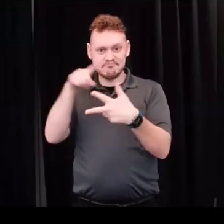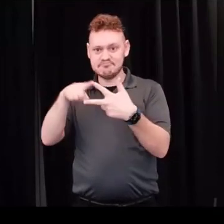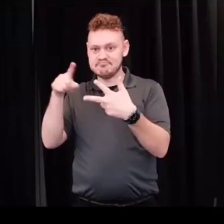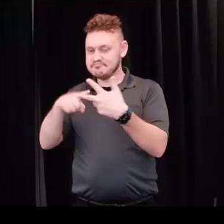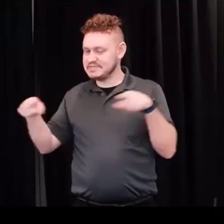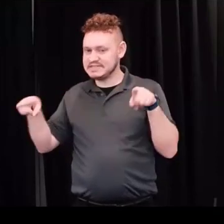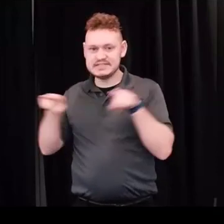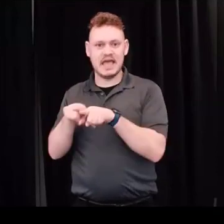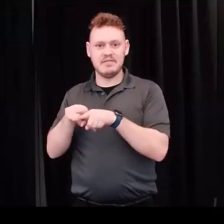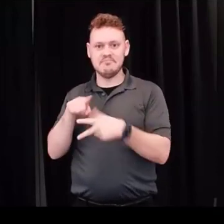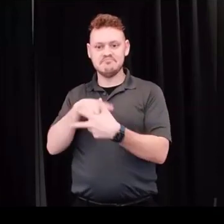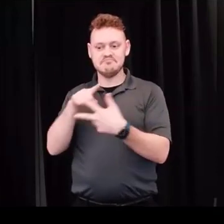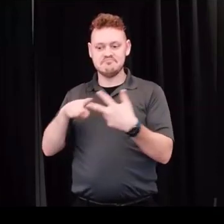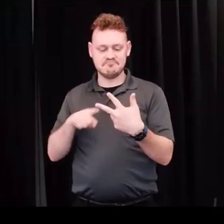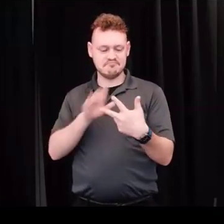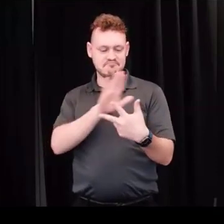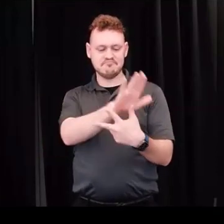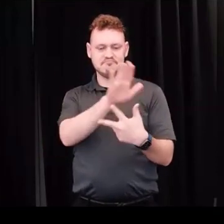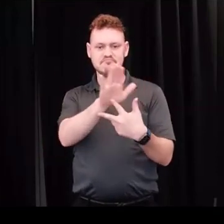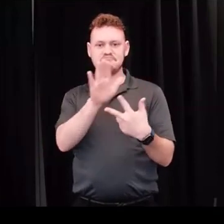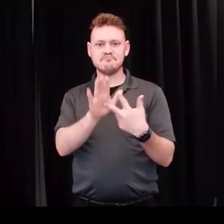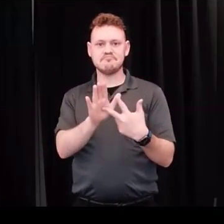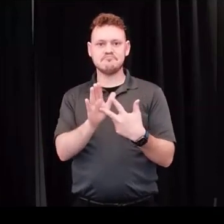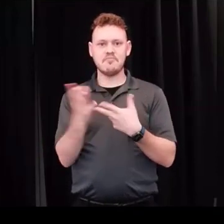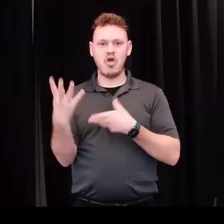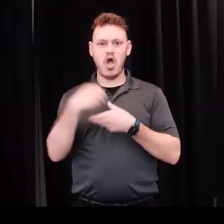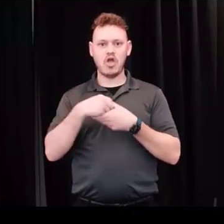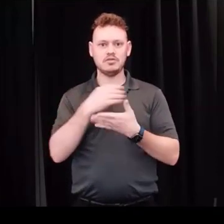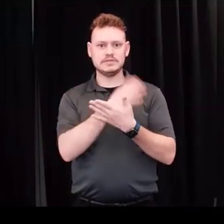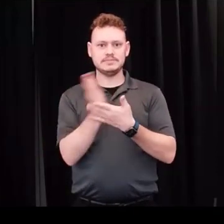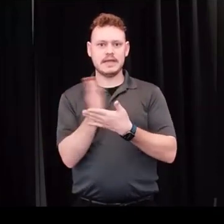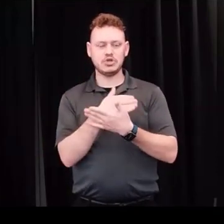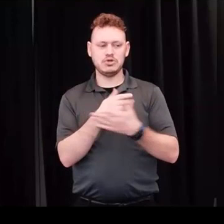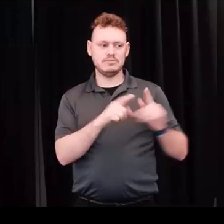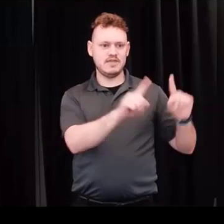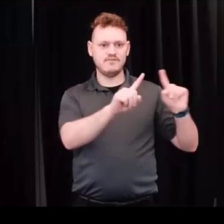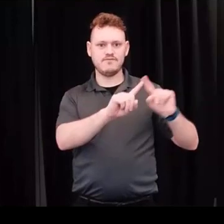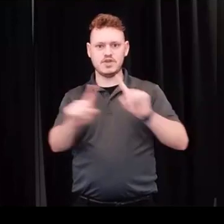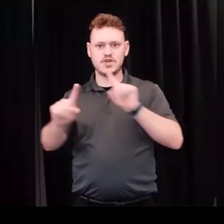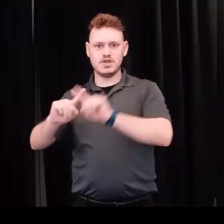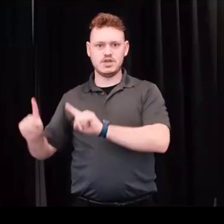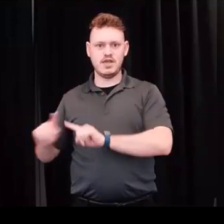of my children manifested on the spectrum in different ways. Their pediatrician would laugh